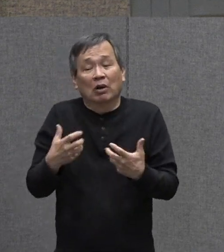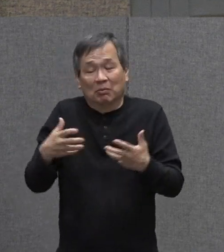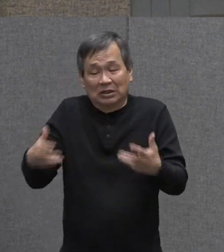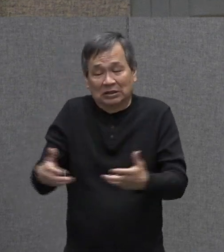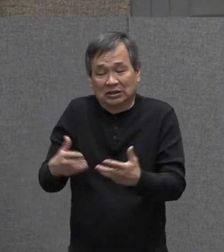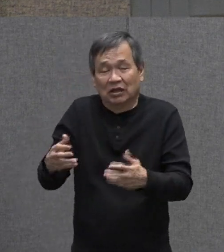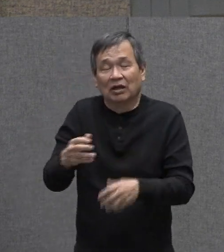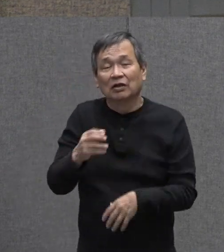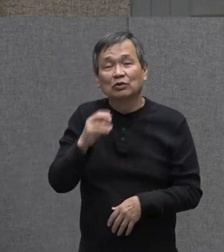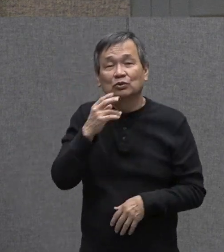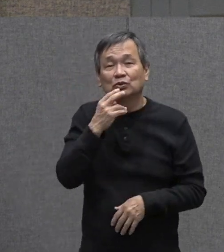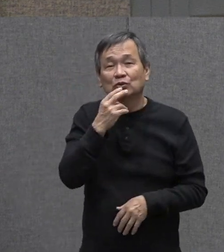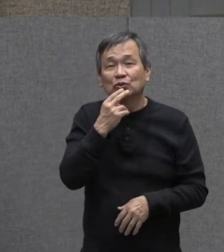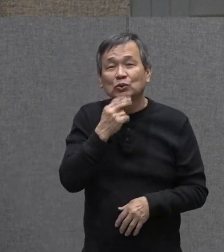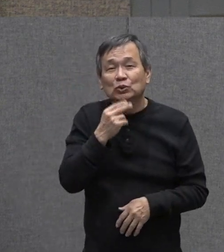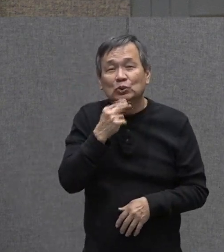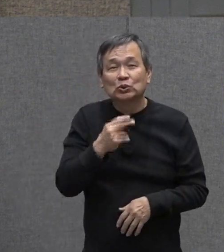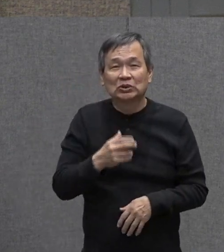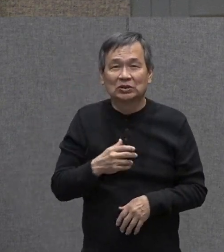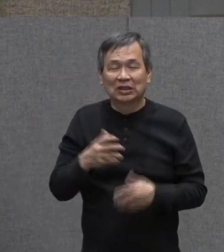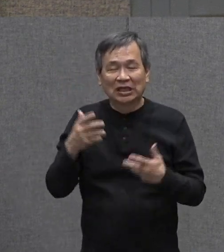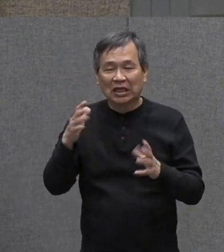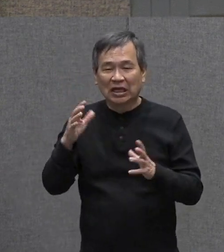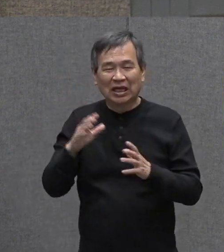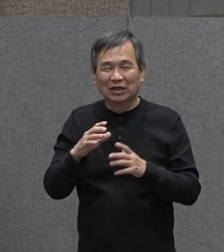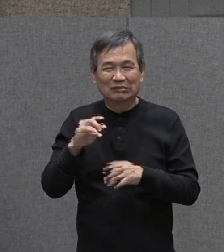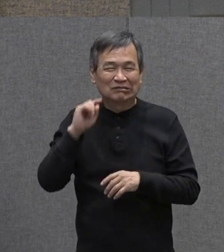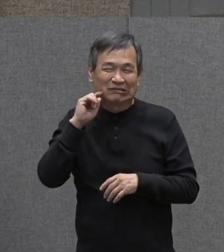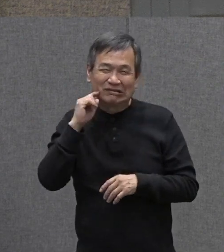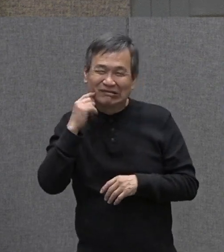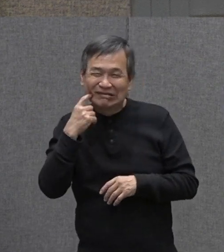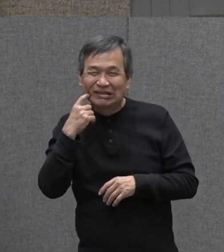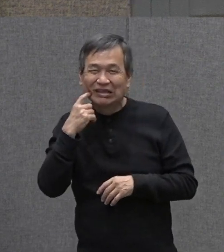I don't want my fruit salad to be too sour.